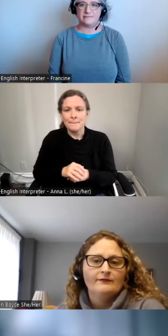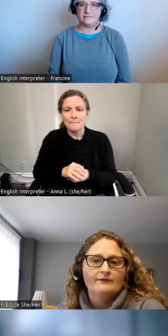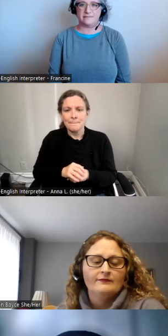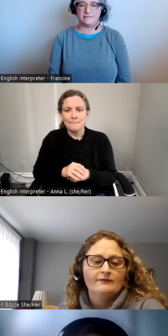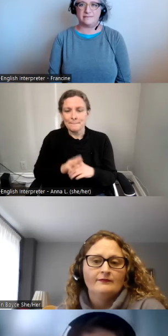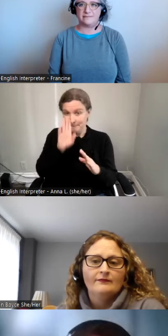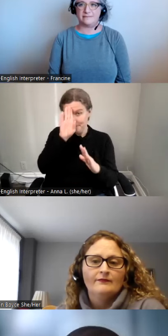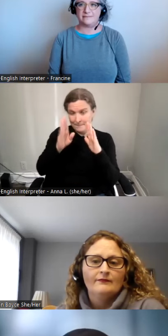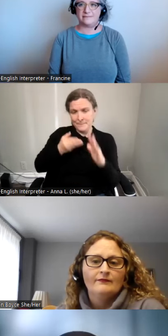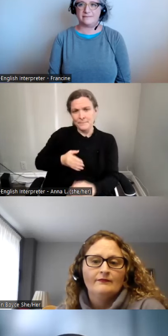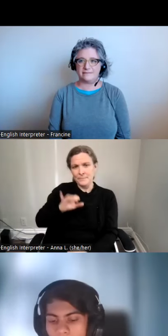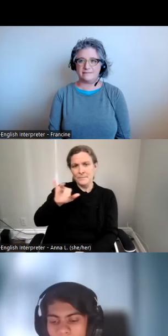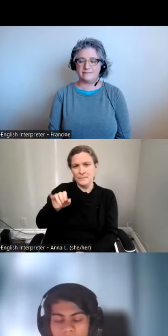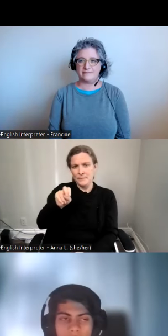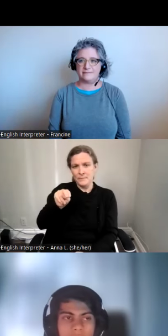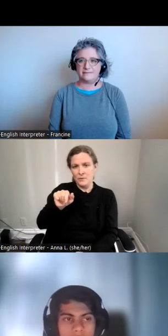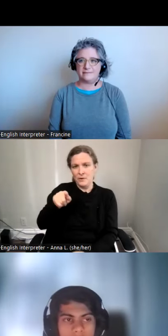the Q&A